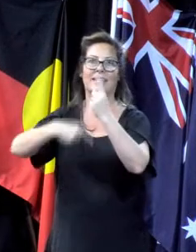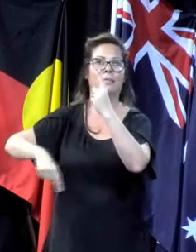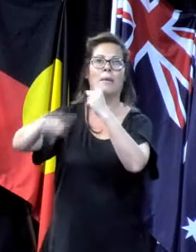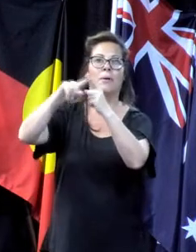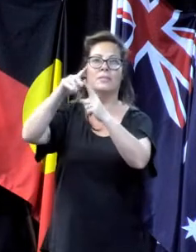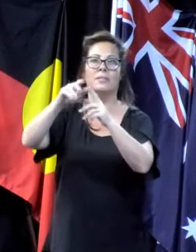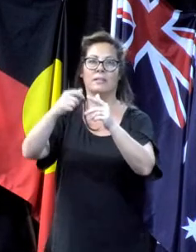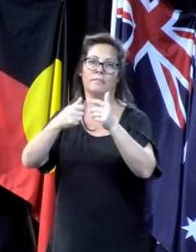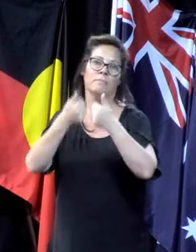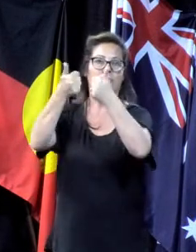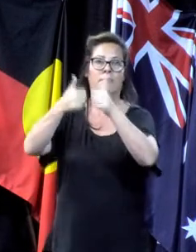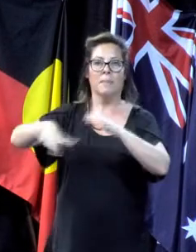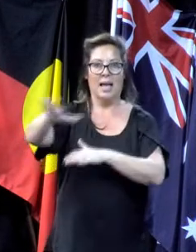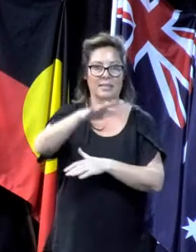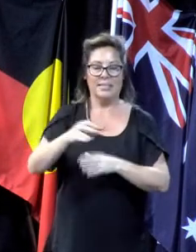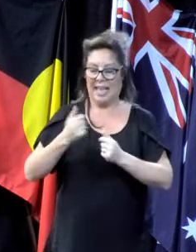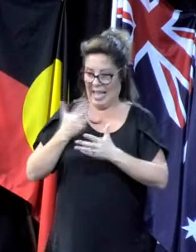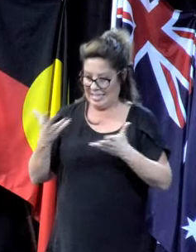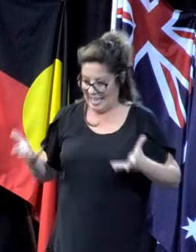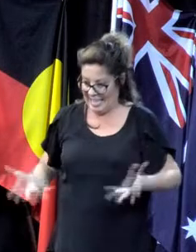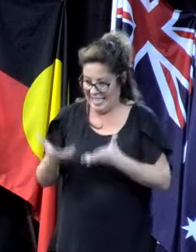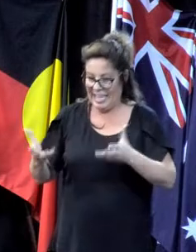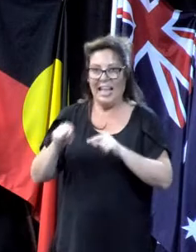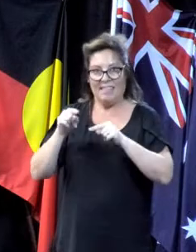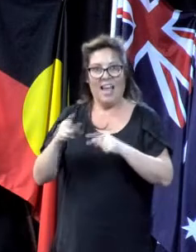and seeing how that this education can be a stepping stone